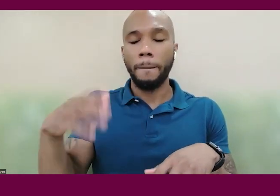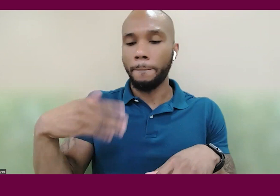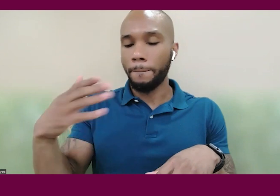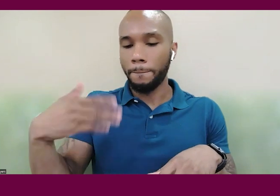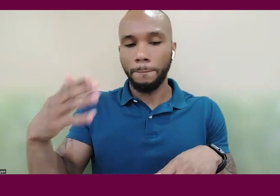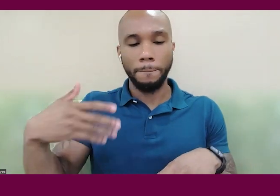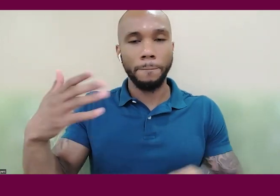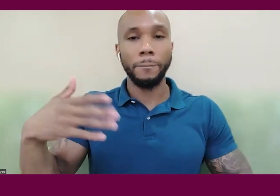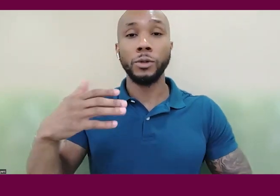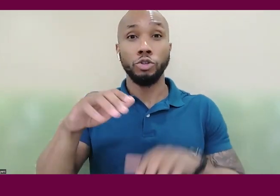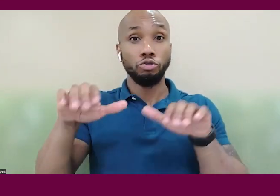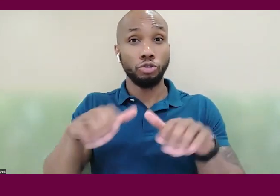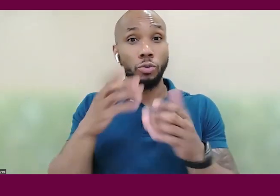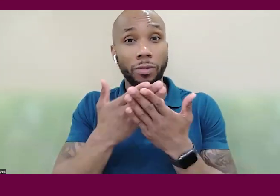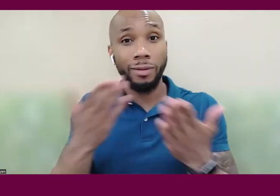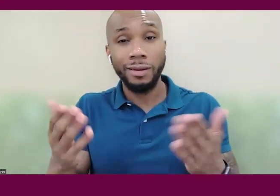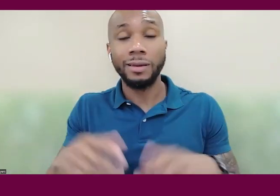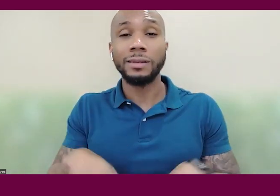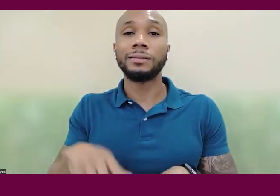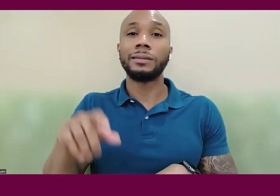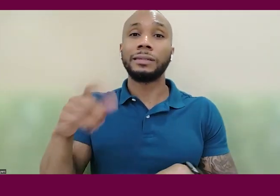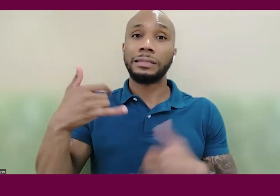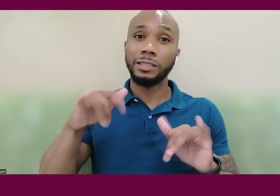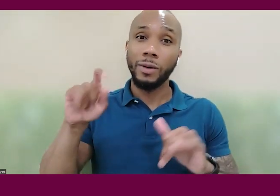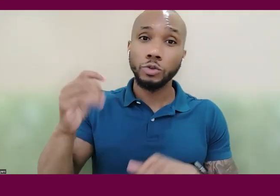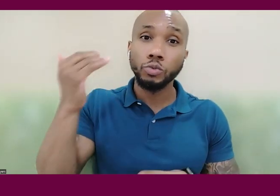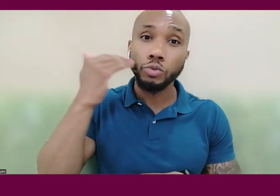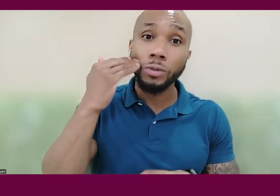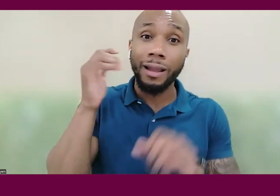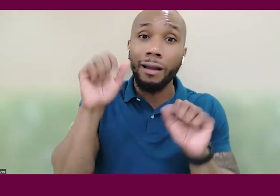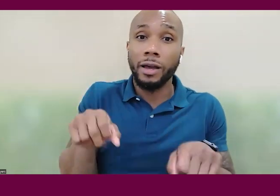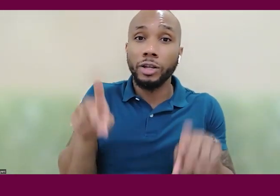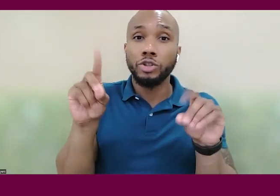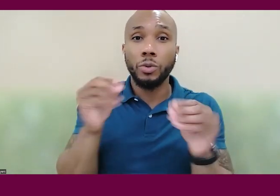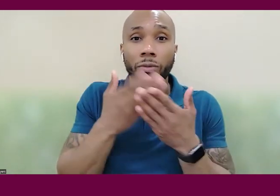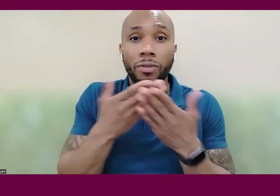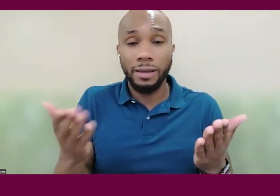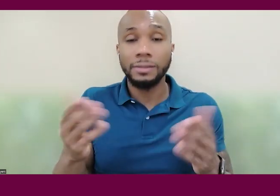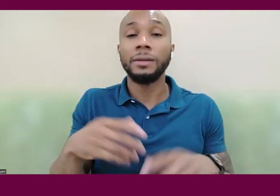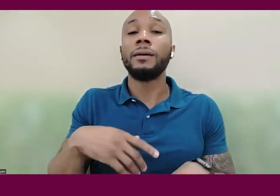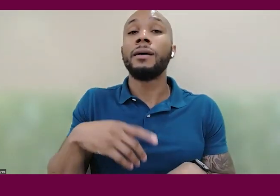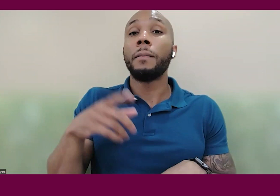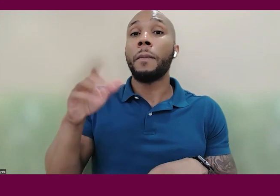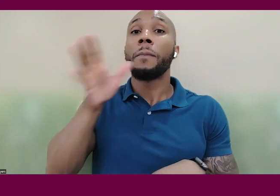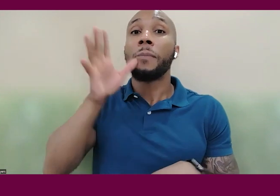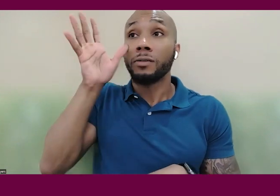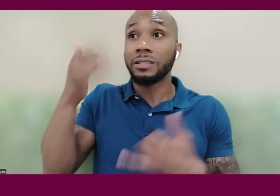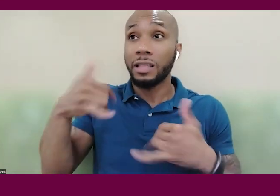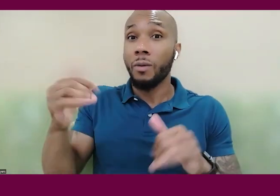I still had to do things. I still had to know that I was able to do things, and they still had the expectation